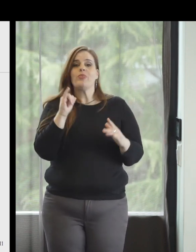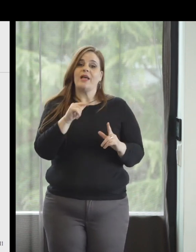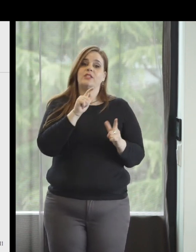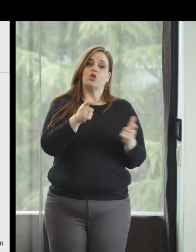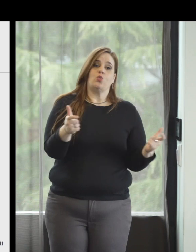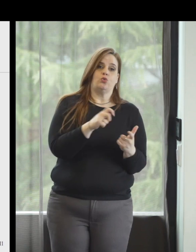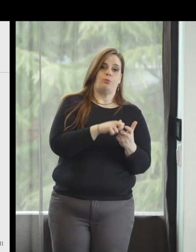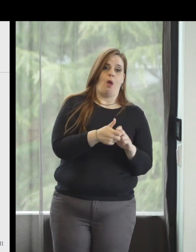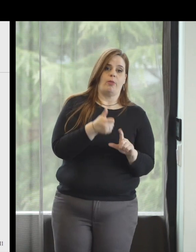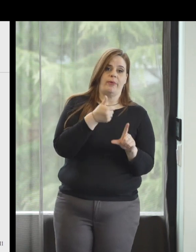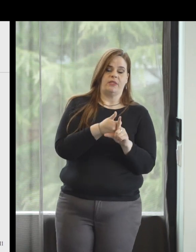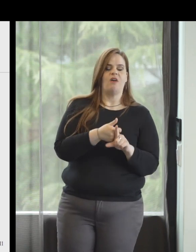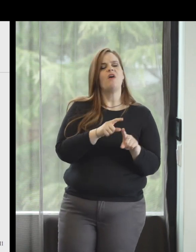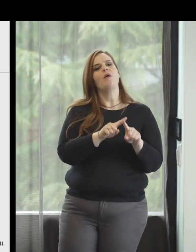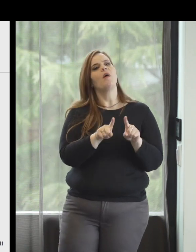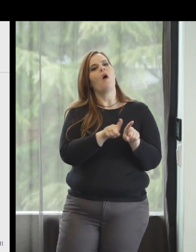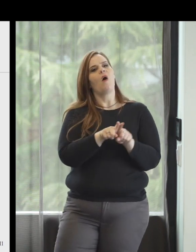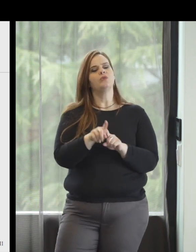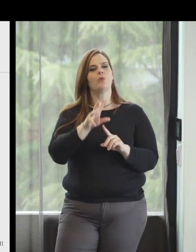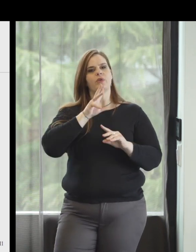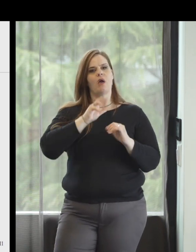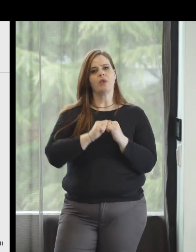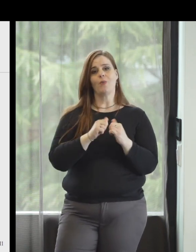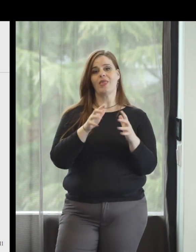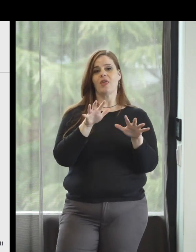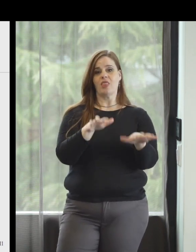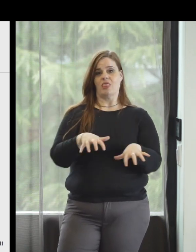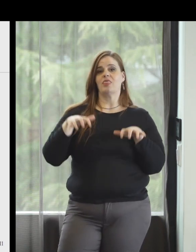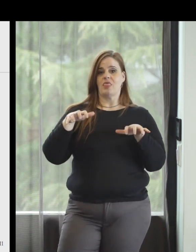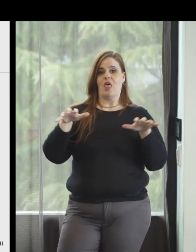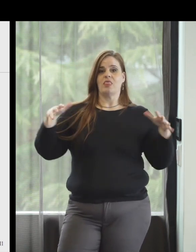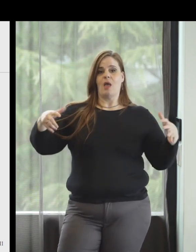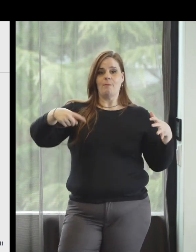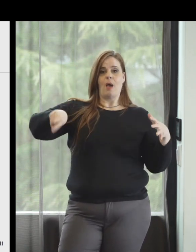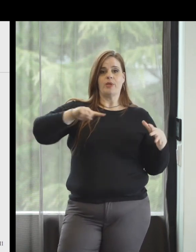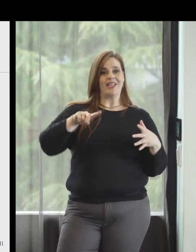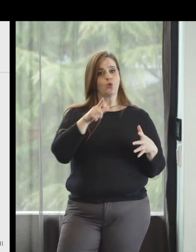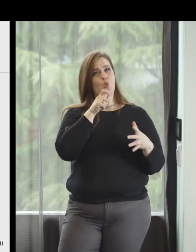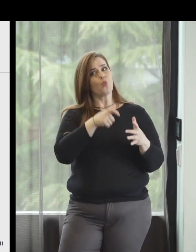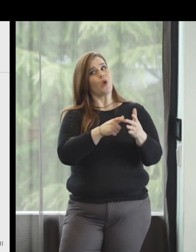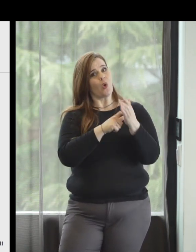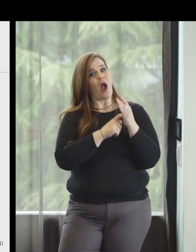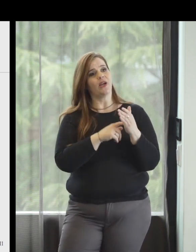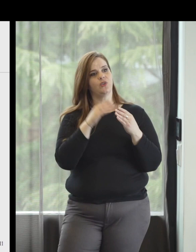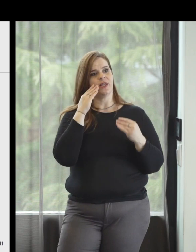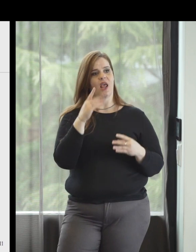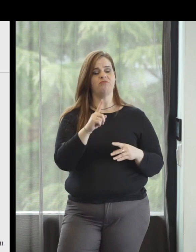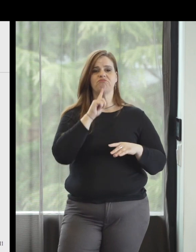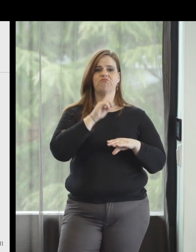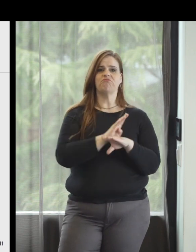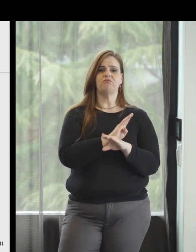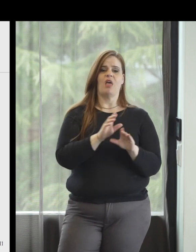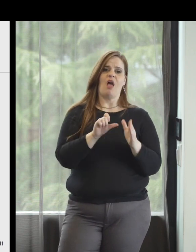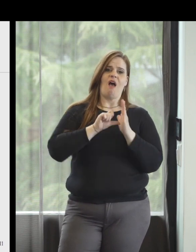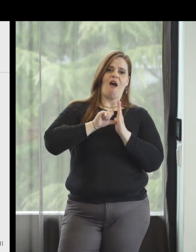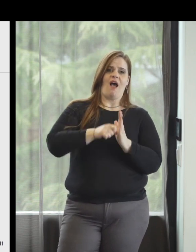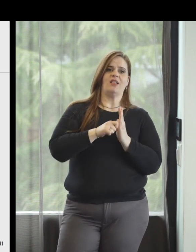also in talking to the population that requires this data, really did highlight the informational gap that